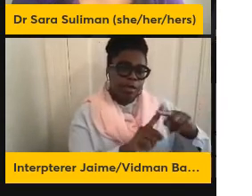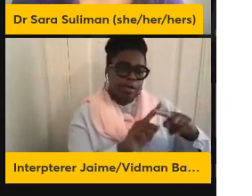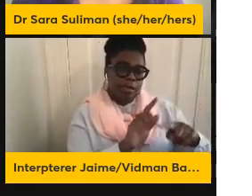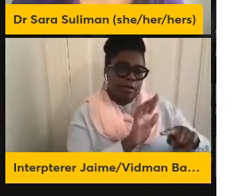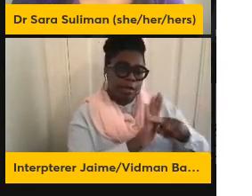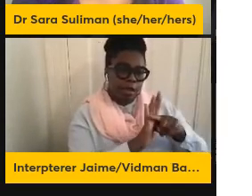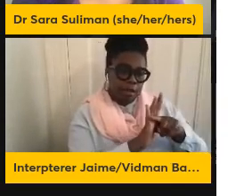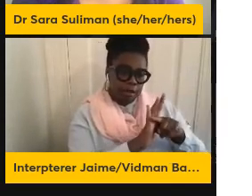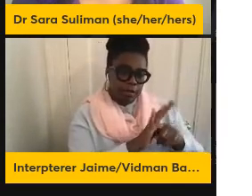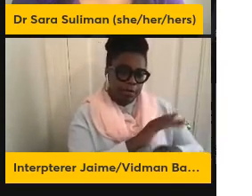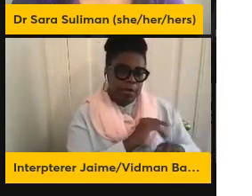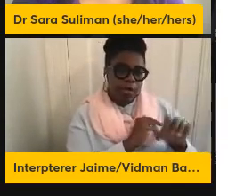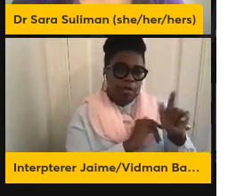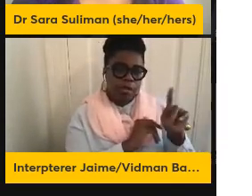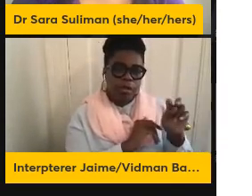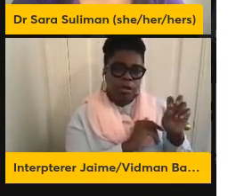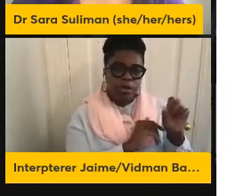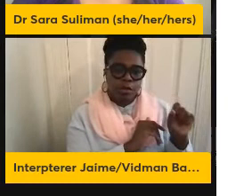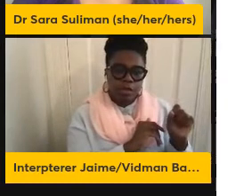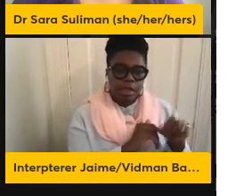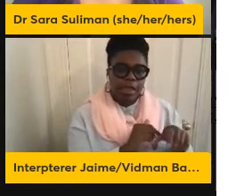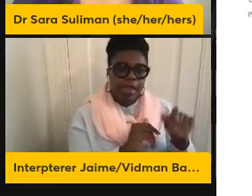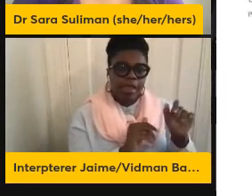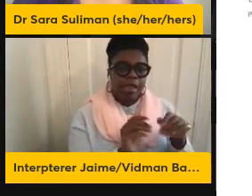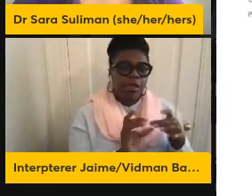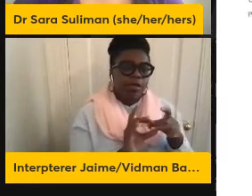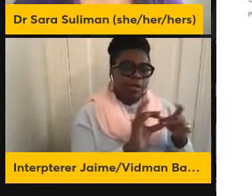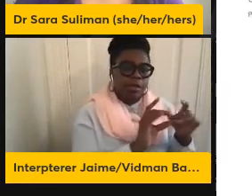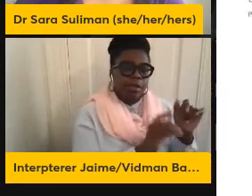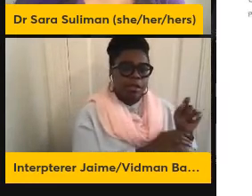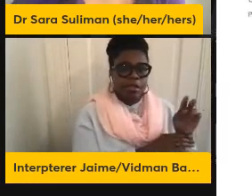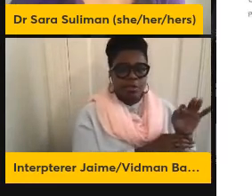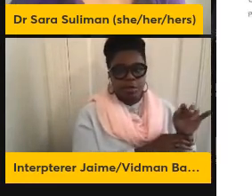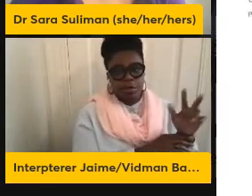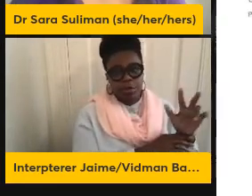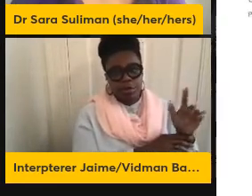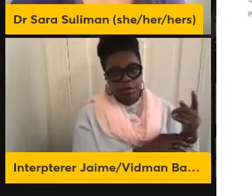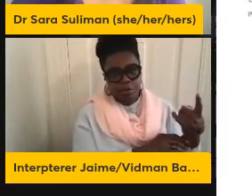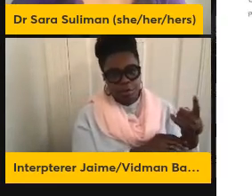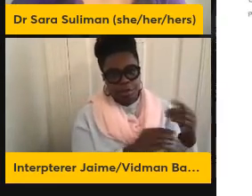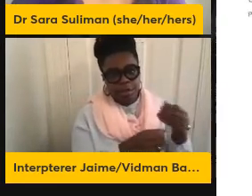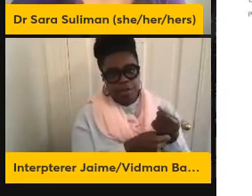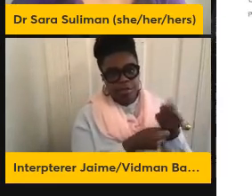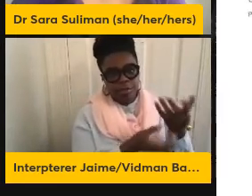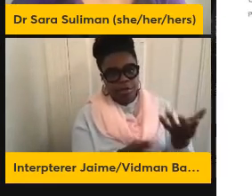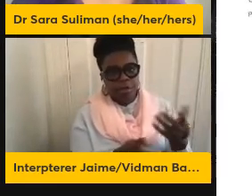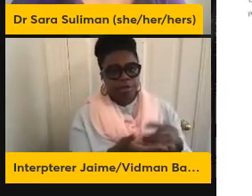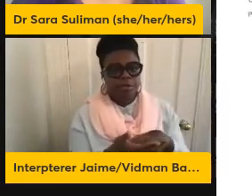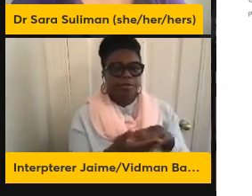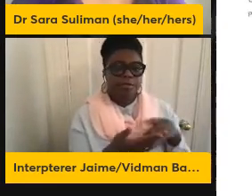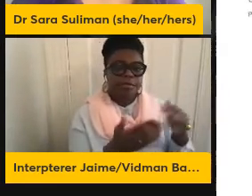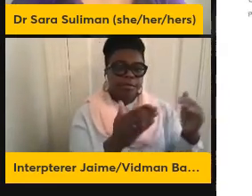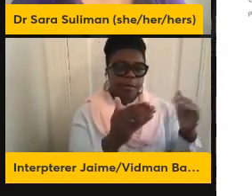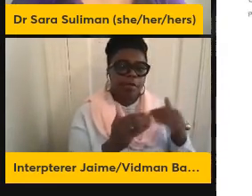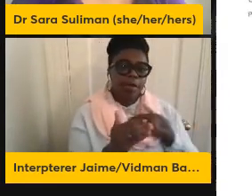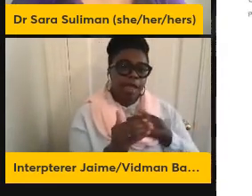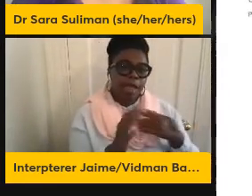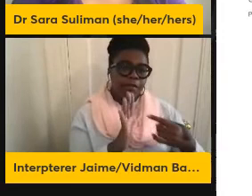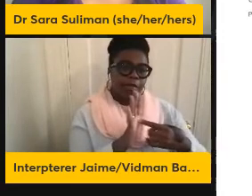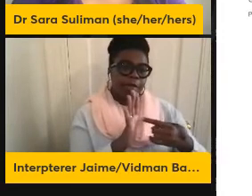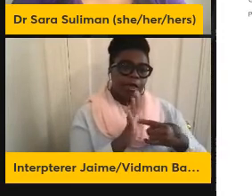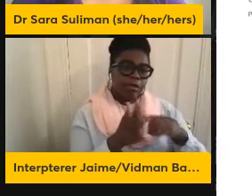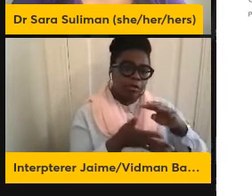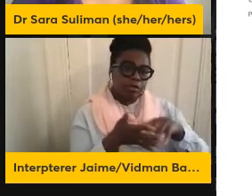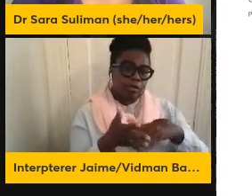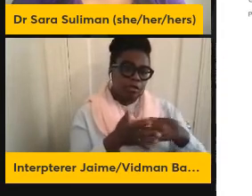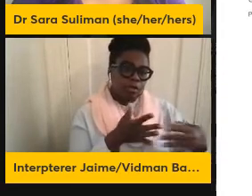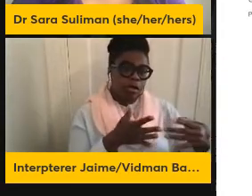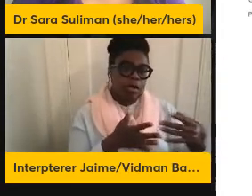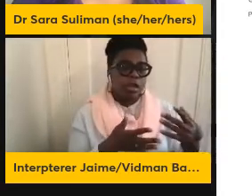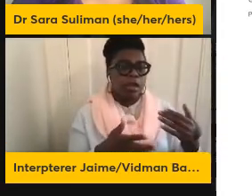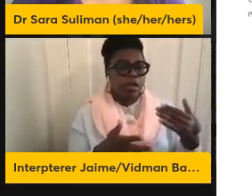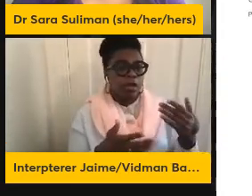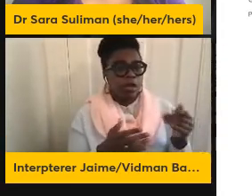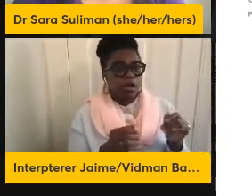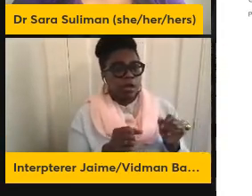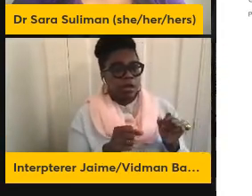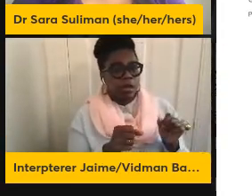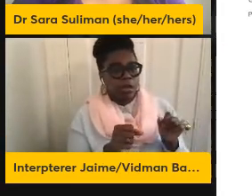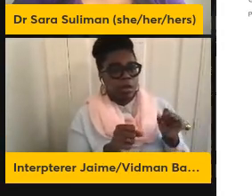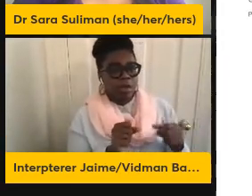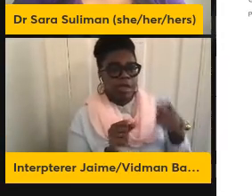clones based on ATP one v3 expression. So, then we use this model of MTB that where we can detect MTB growth by